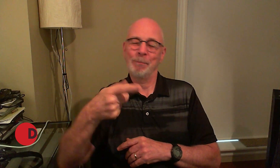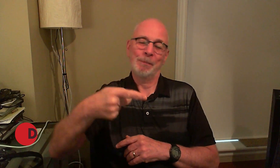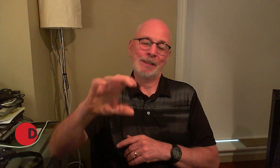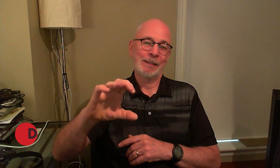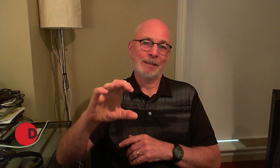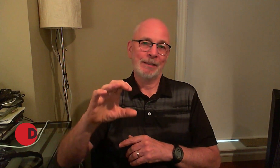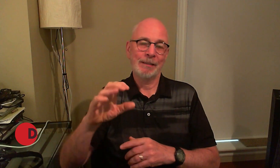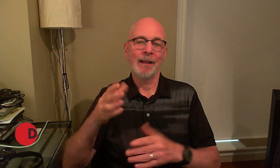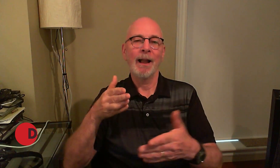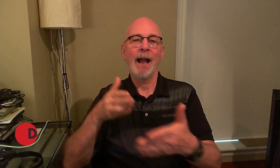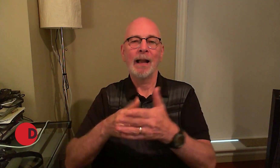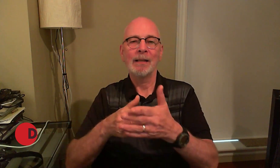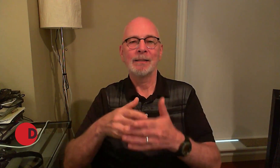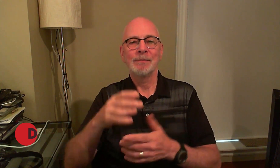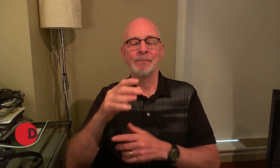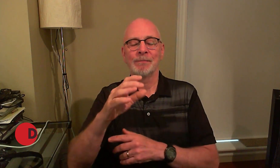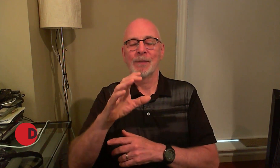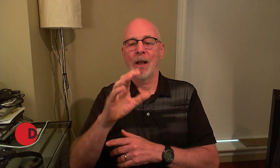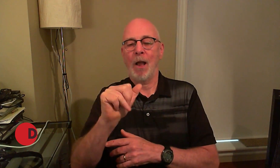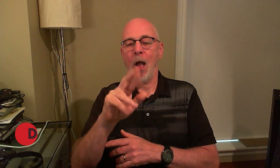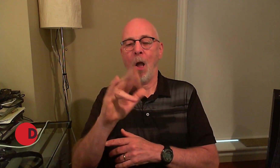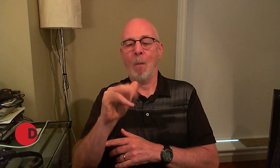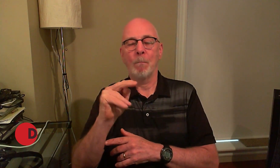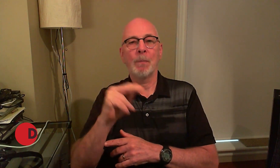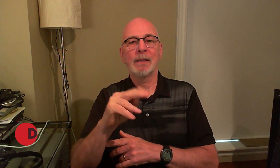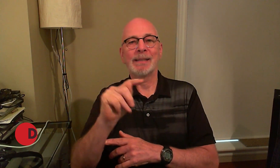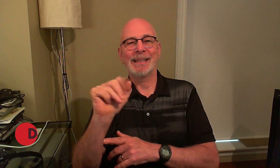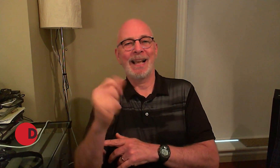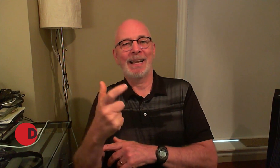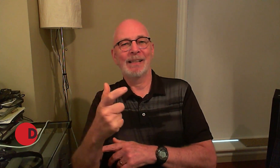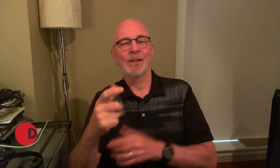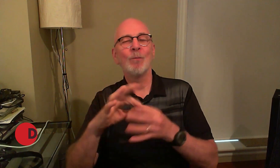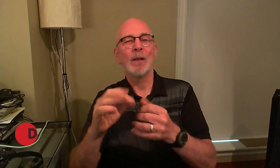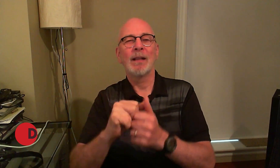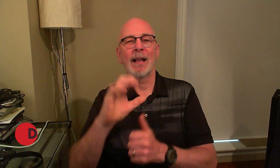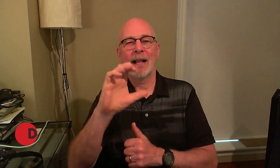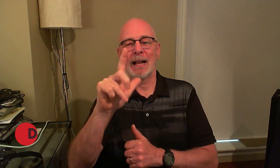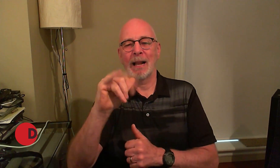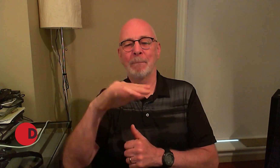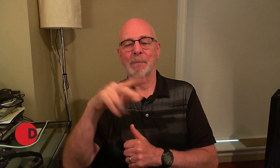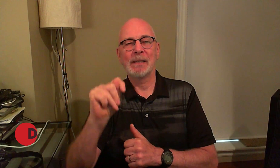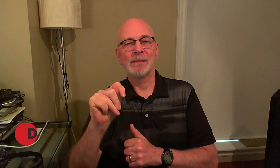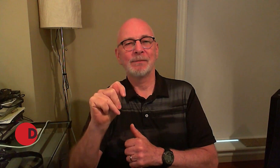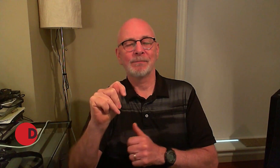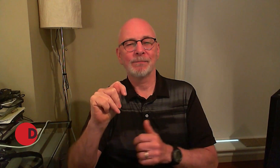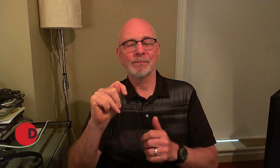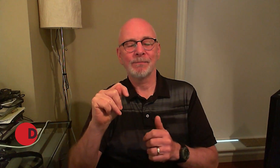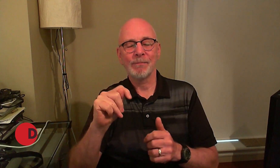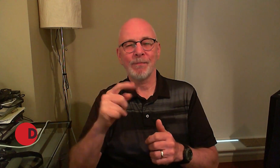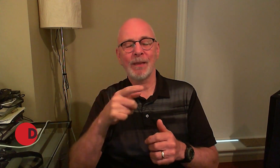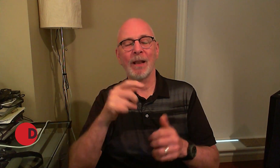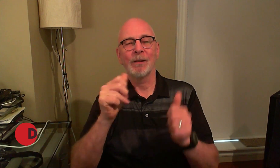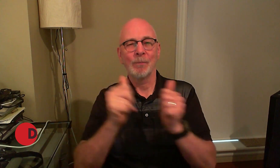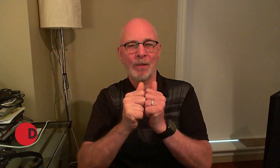excites me. The Ontario PC was against the carbon tax related to climate